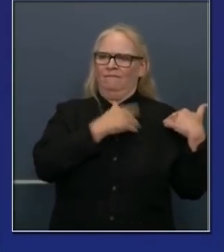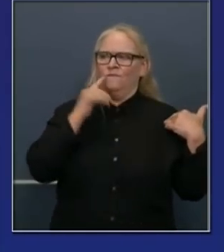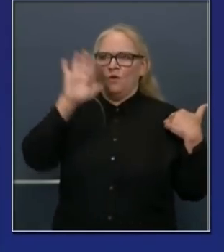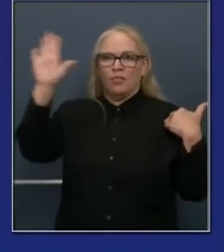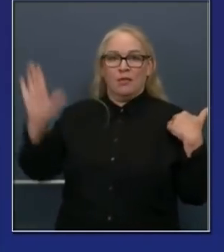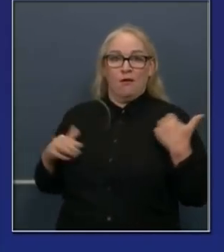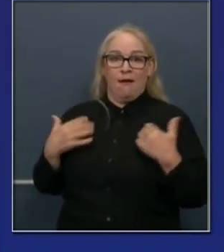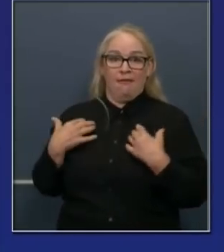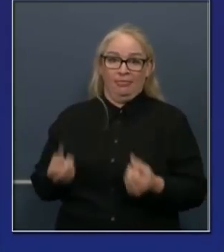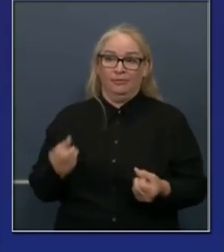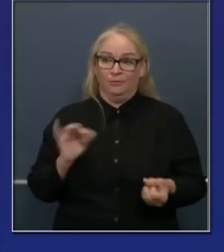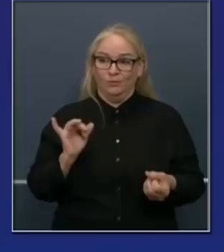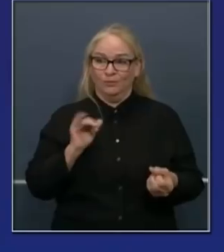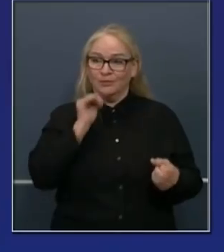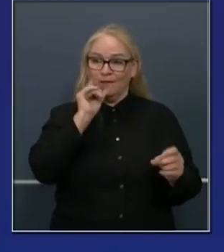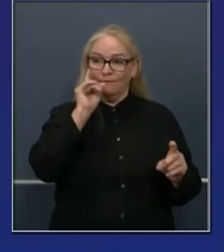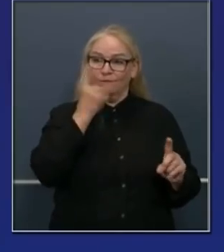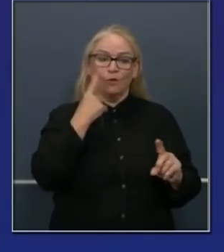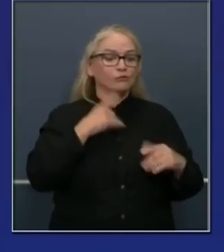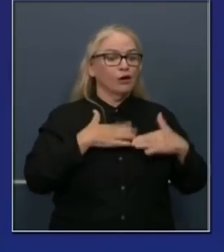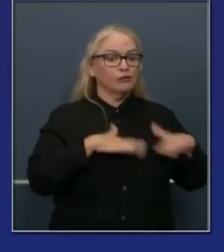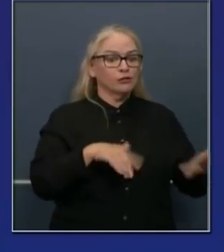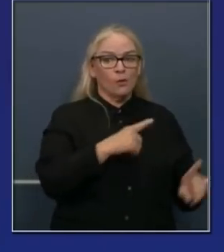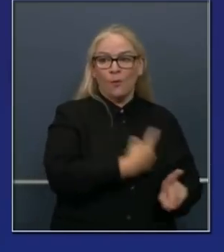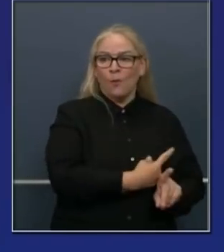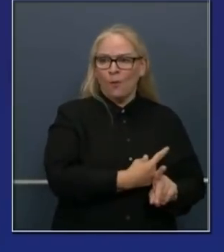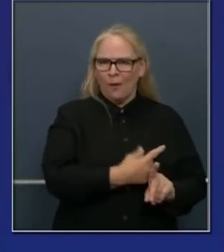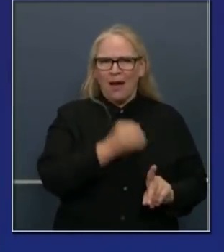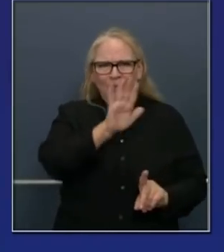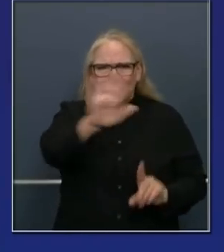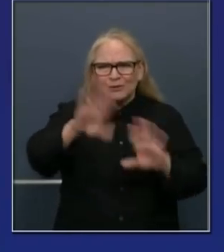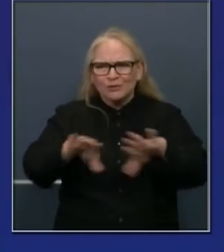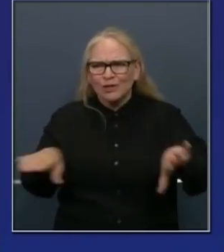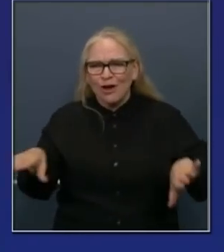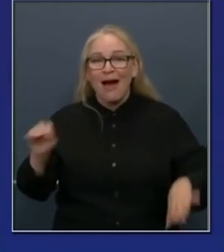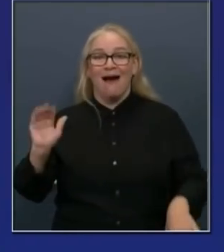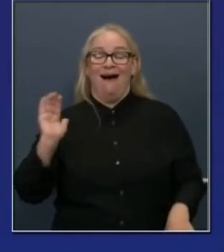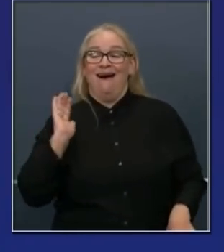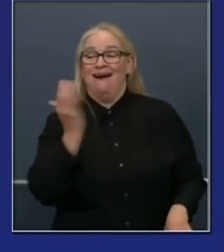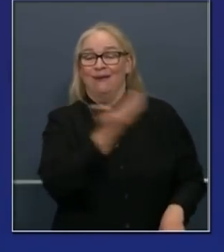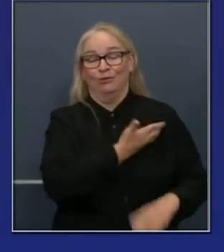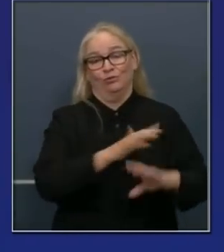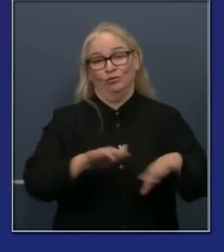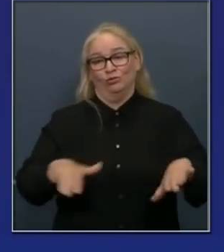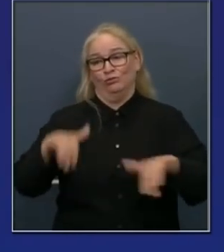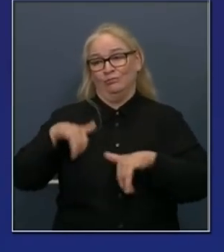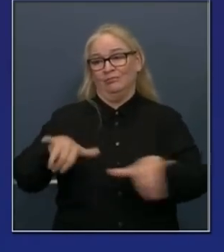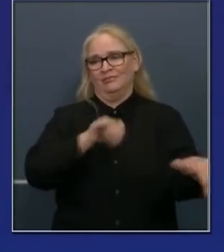I AM ENTRUSTED TO BE ACCOUNTABLE AND RESPONSIBLE TO THEIR HEALTH AS WELL AS THE